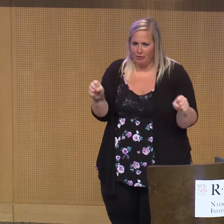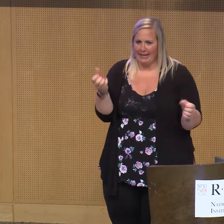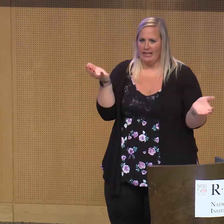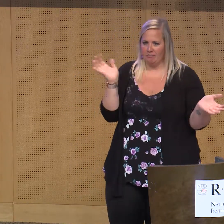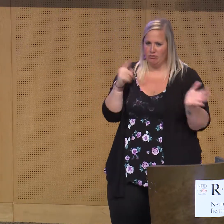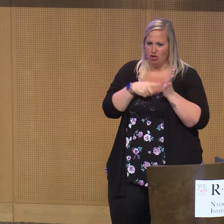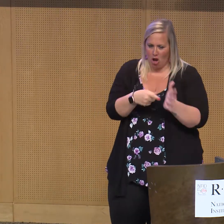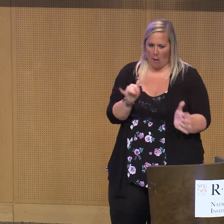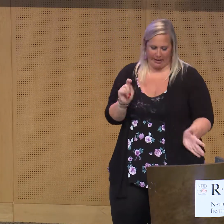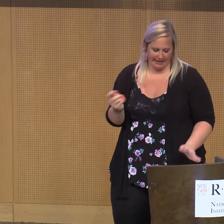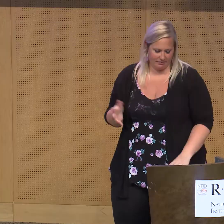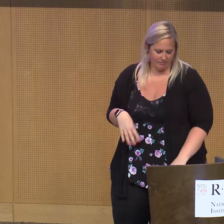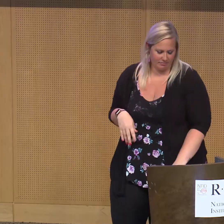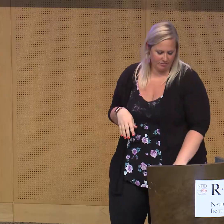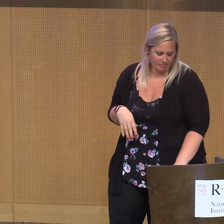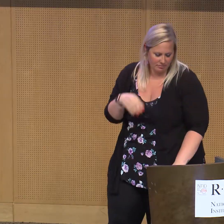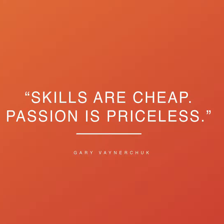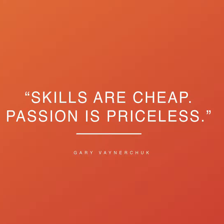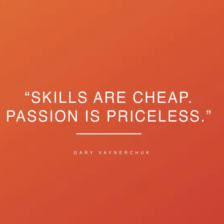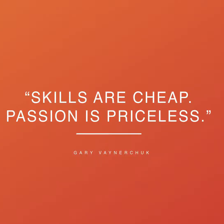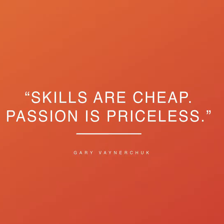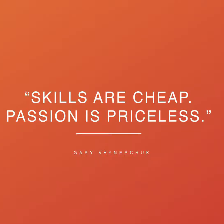You're graduating with a degree, so show it.